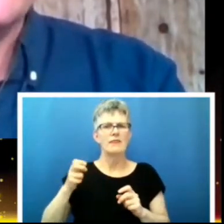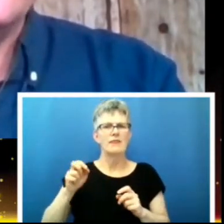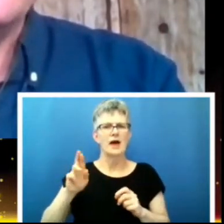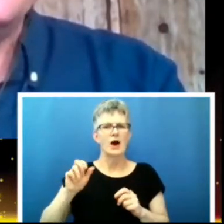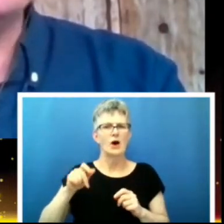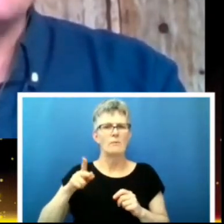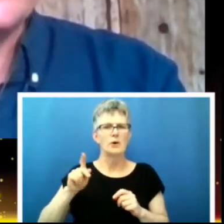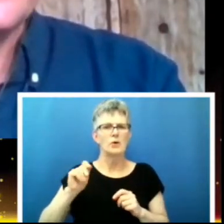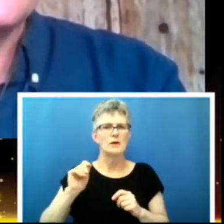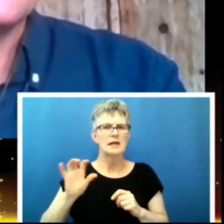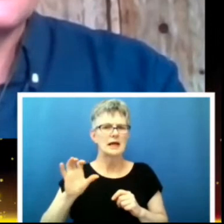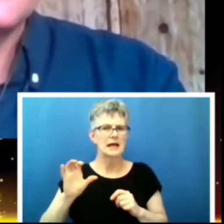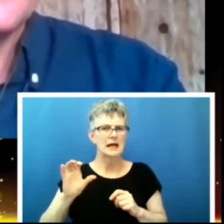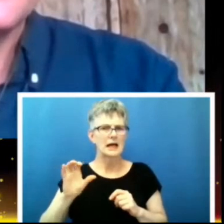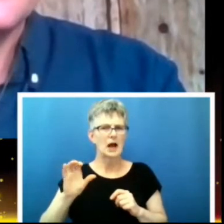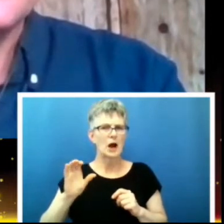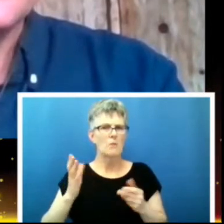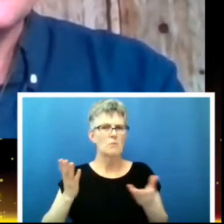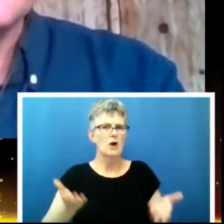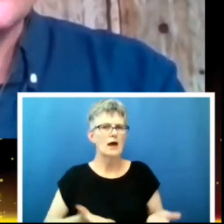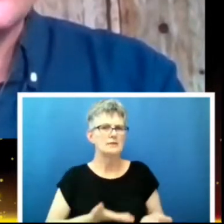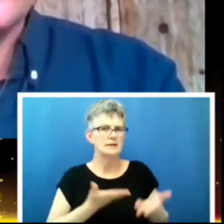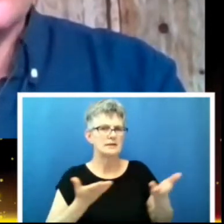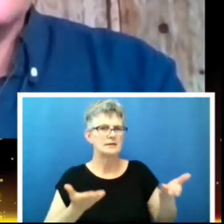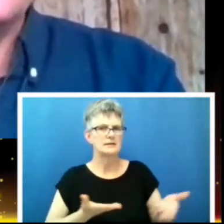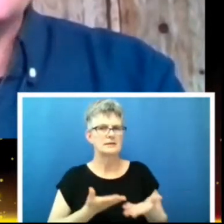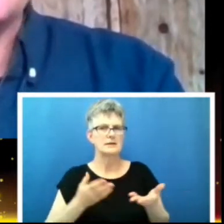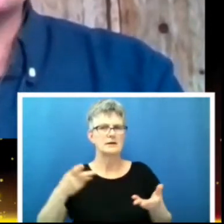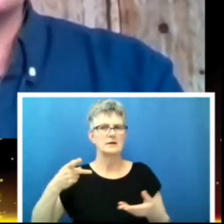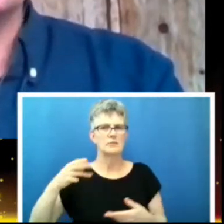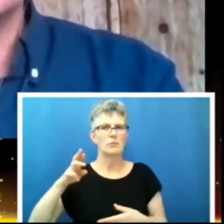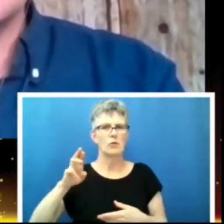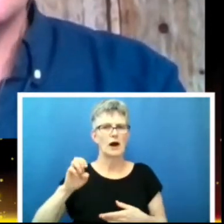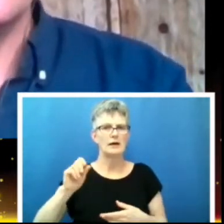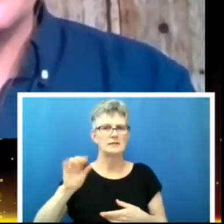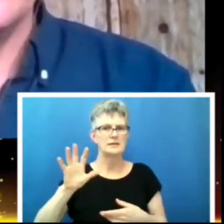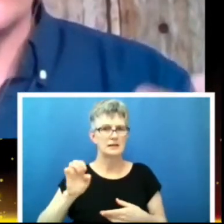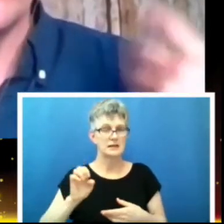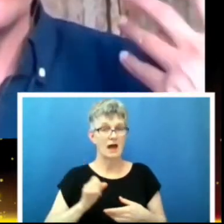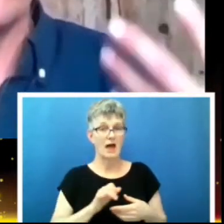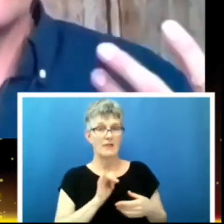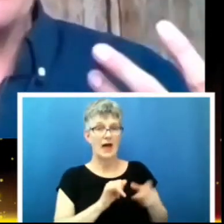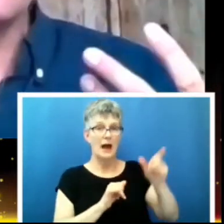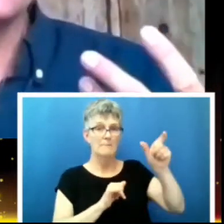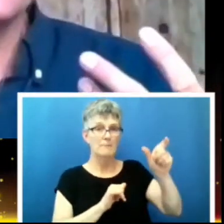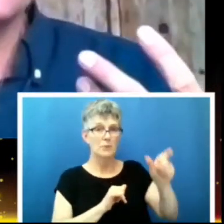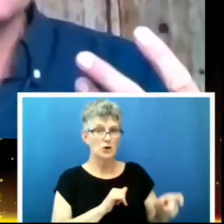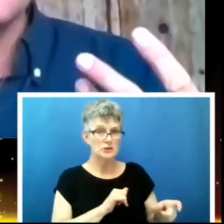to be fully exactly as it is together with your own inward responses